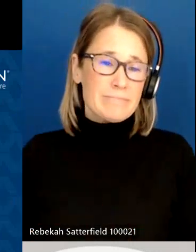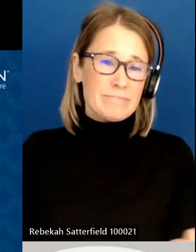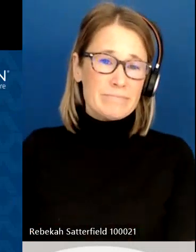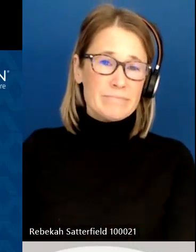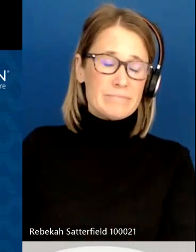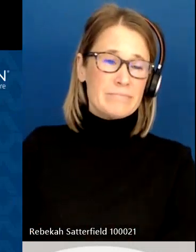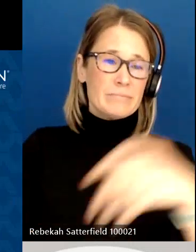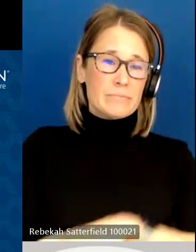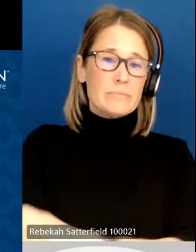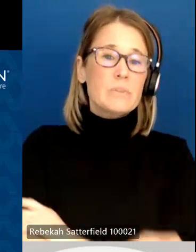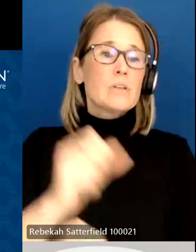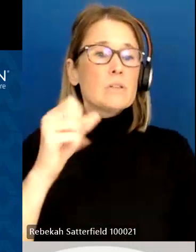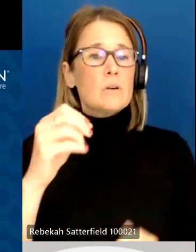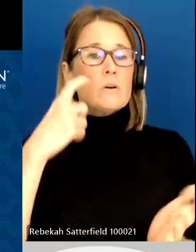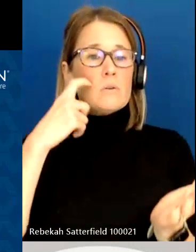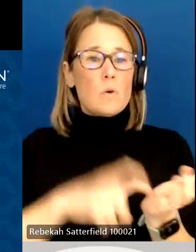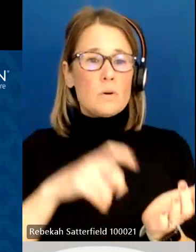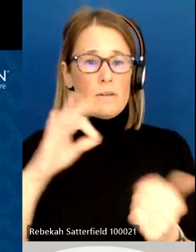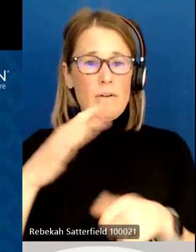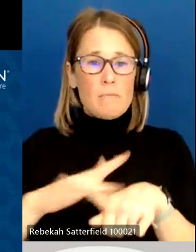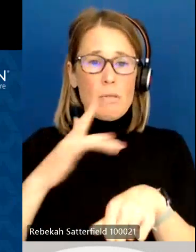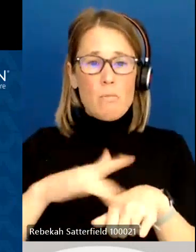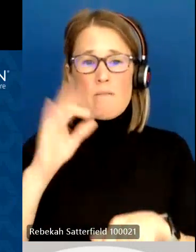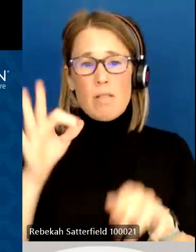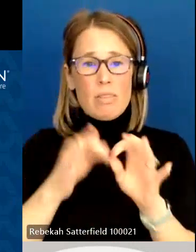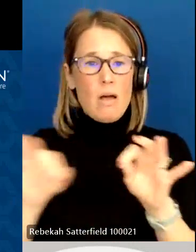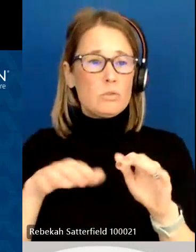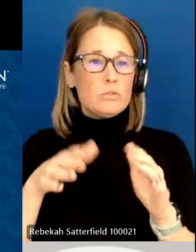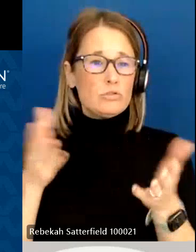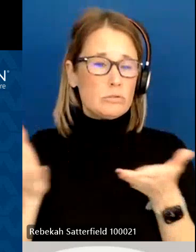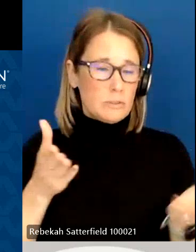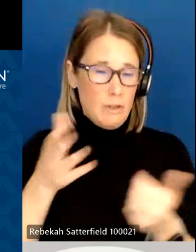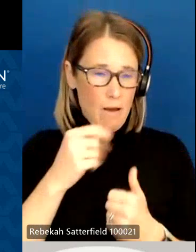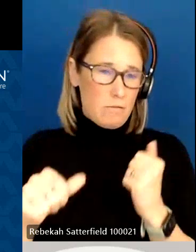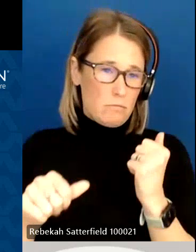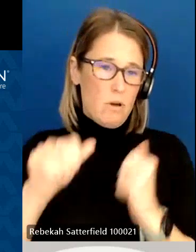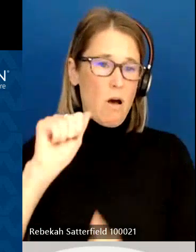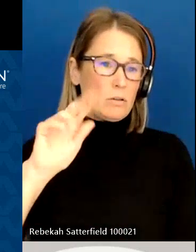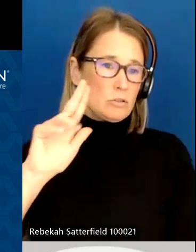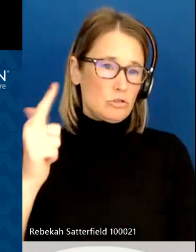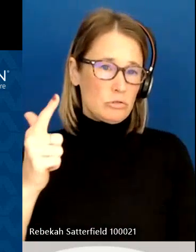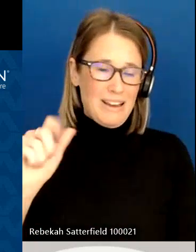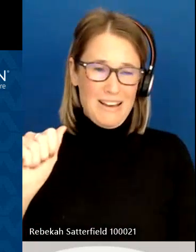so the notice of availability of language services and auxiliary AIDS a common mistake made by many